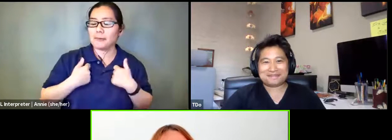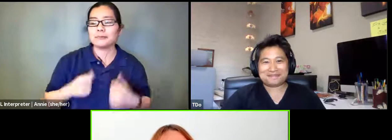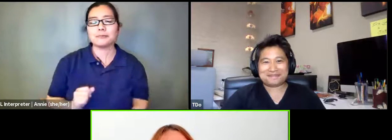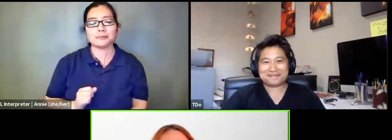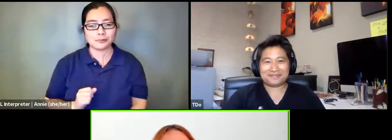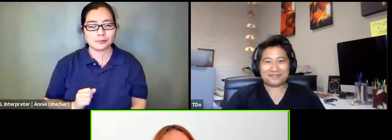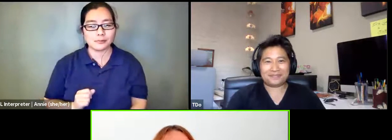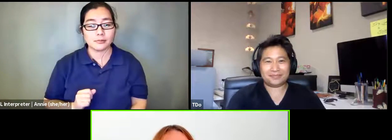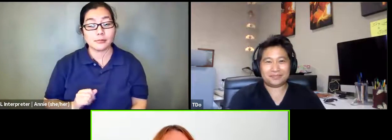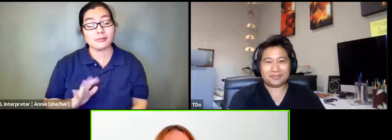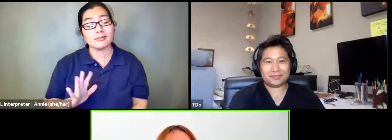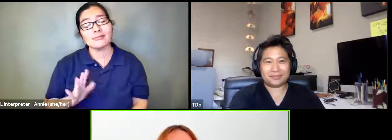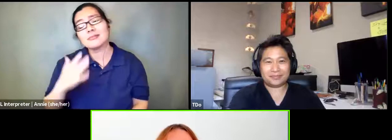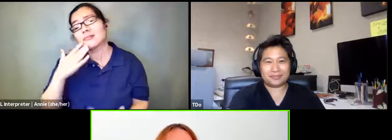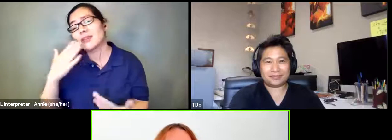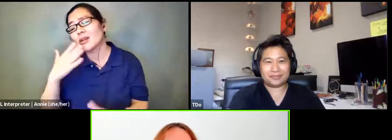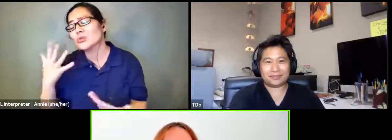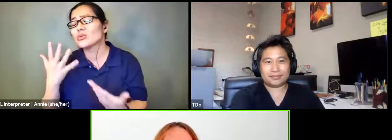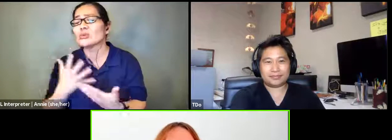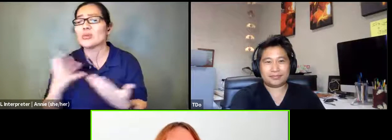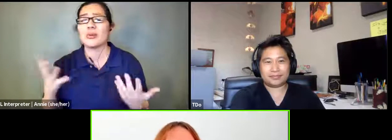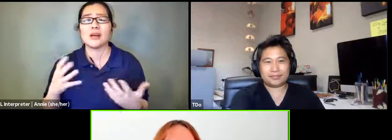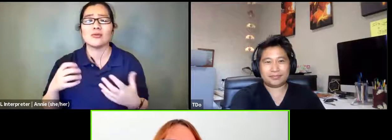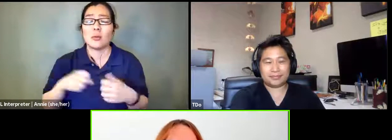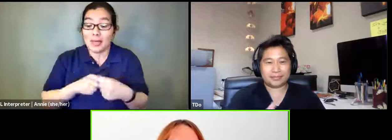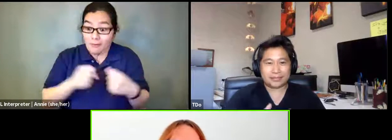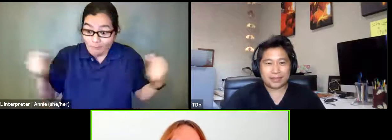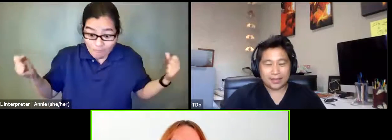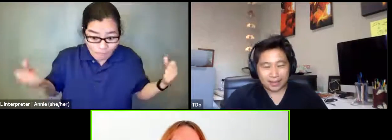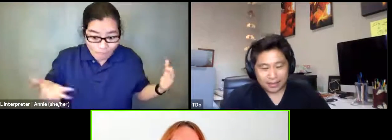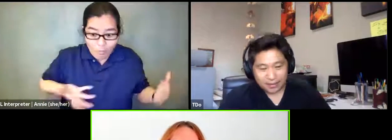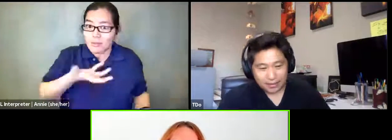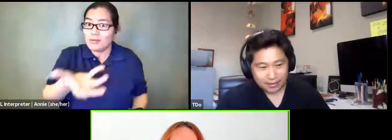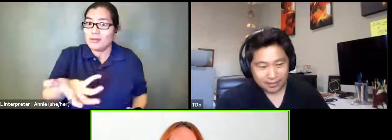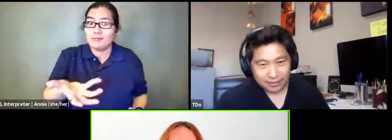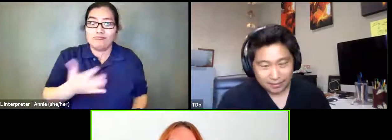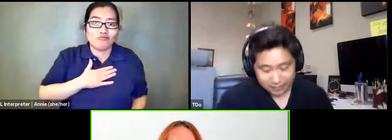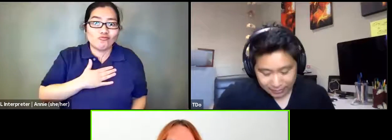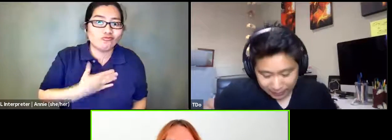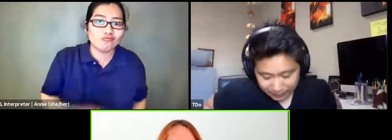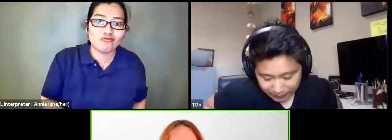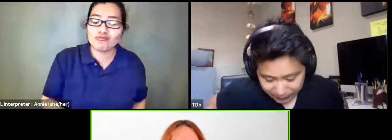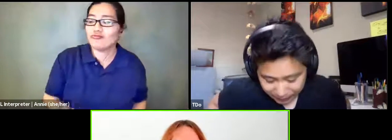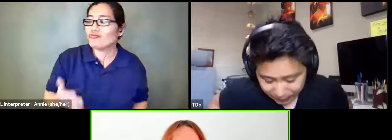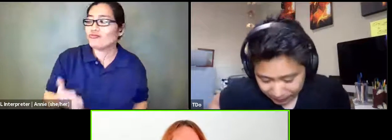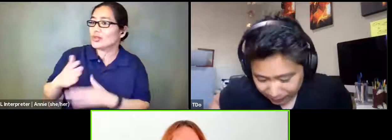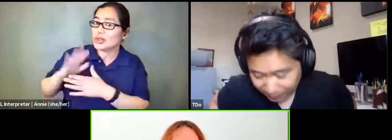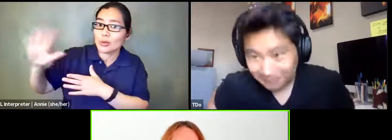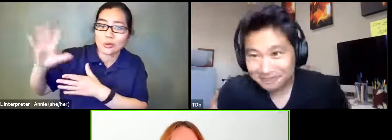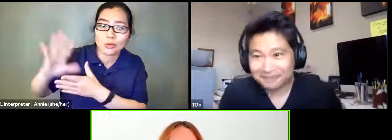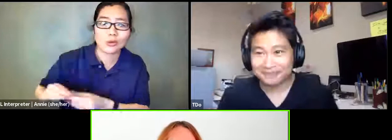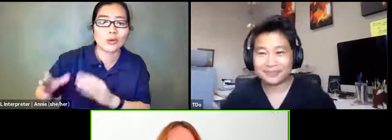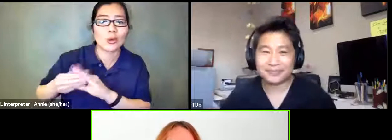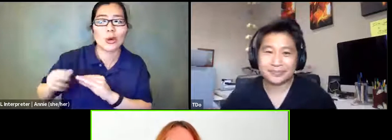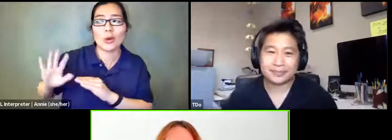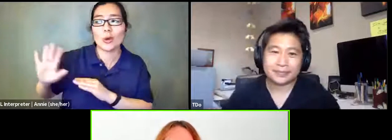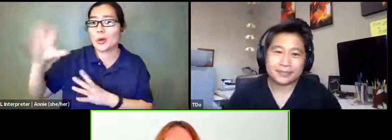for being vulnerable, for sharing your story and your experiences. Really appreciate this.